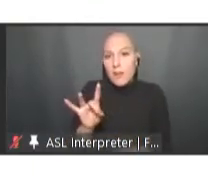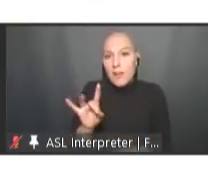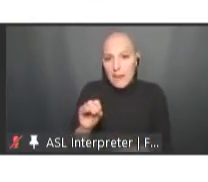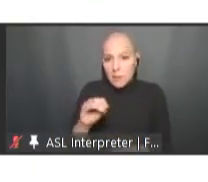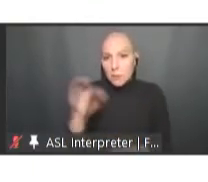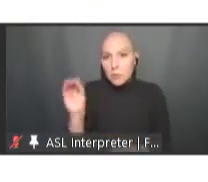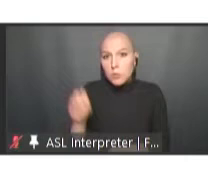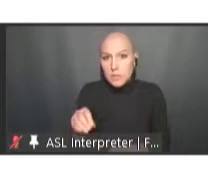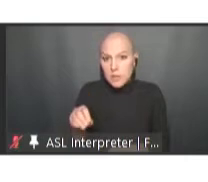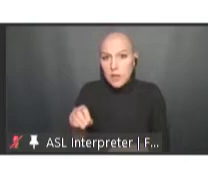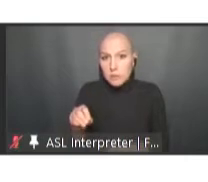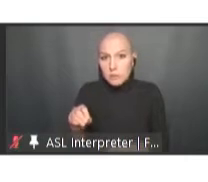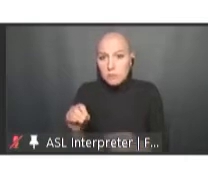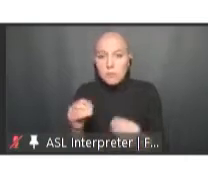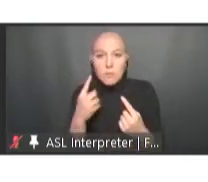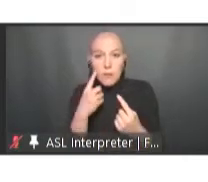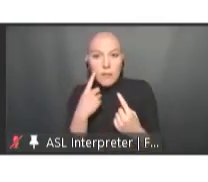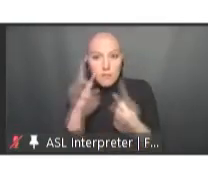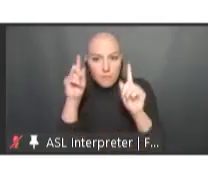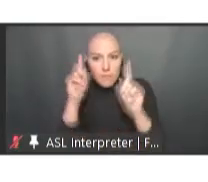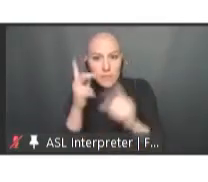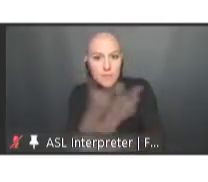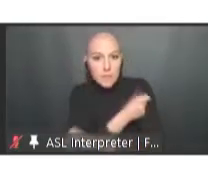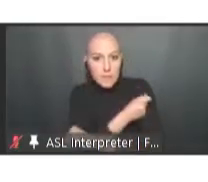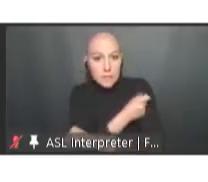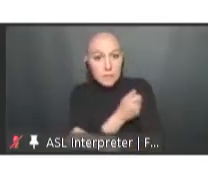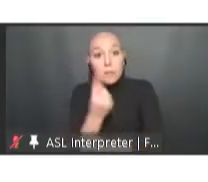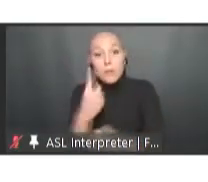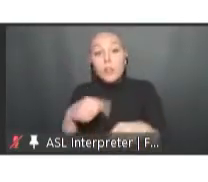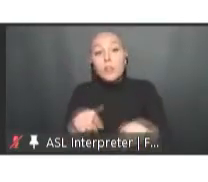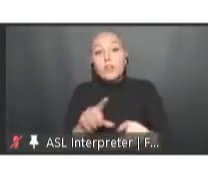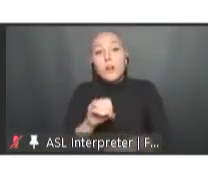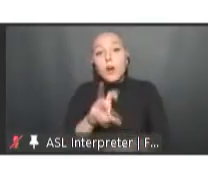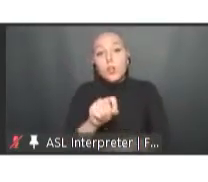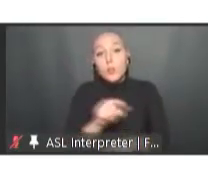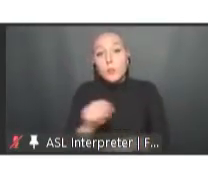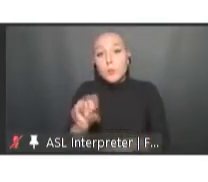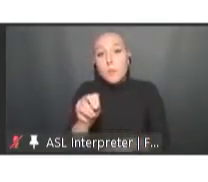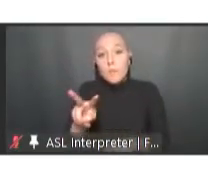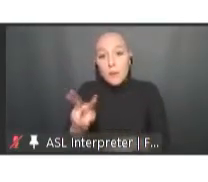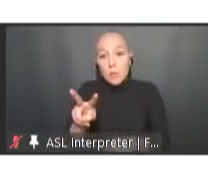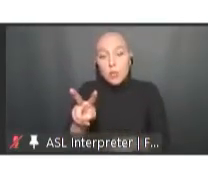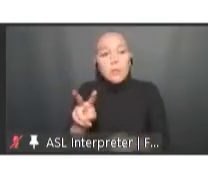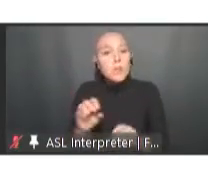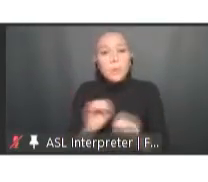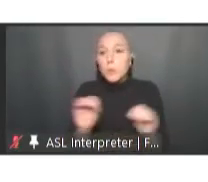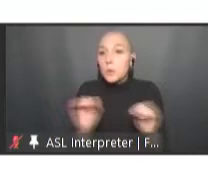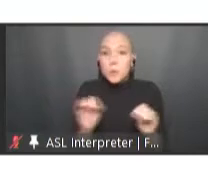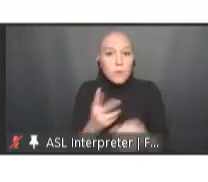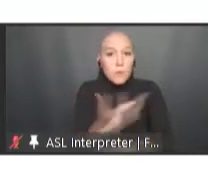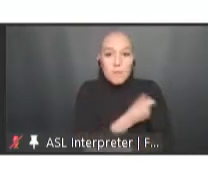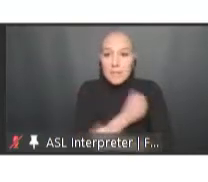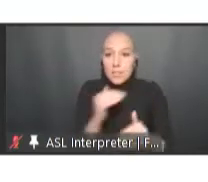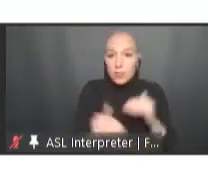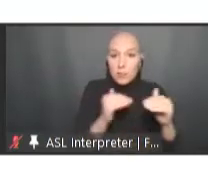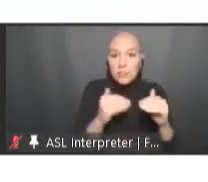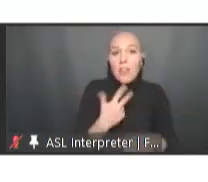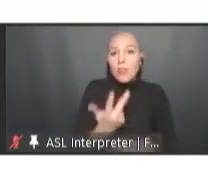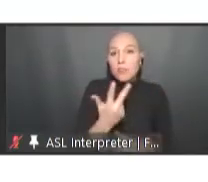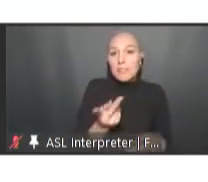Omicron emergence in December, unvaccinated adults had three times the risk of COVID-19 infection